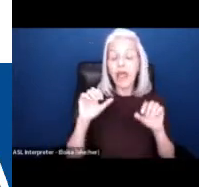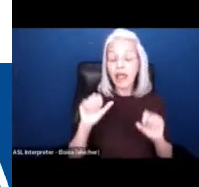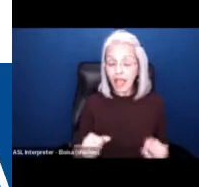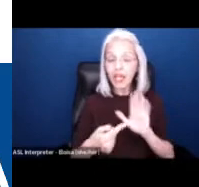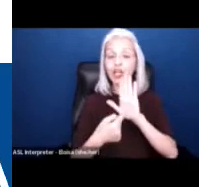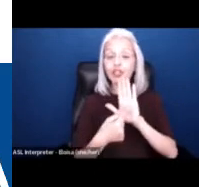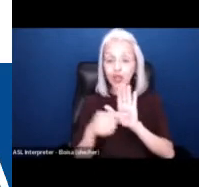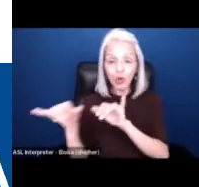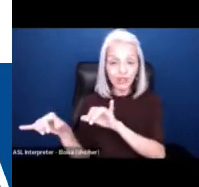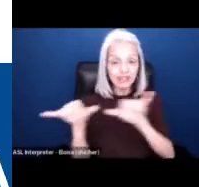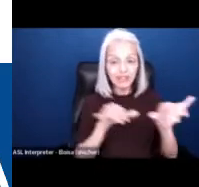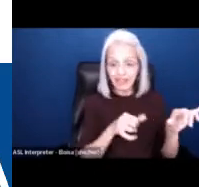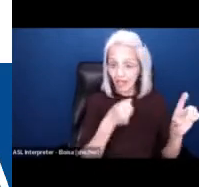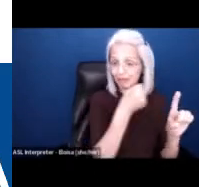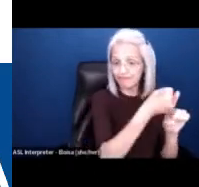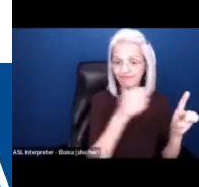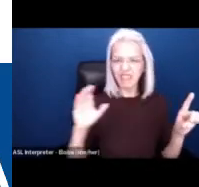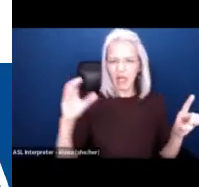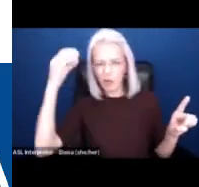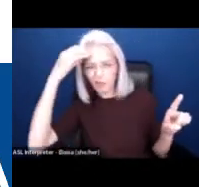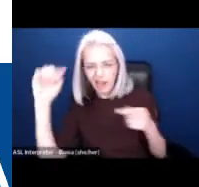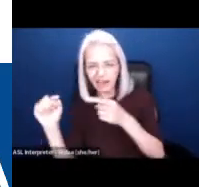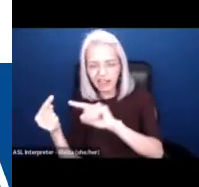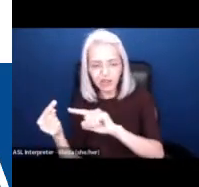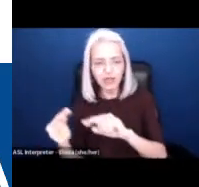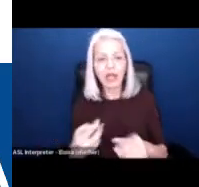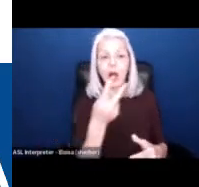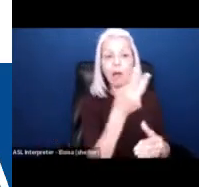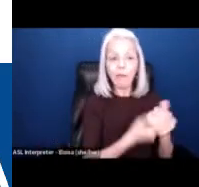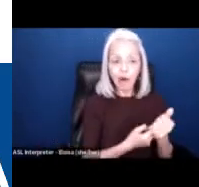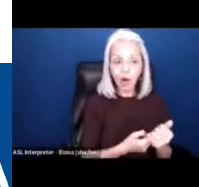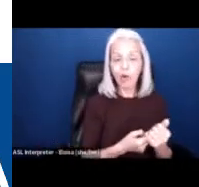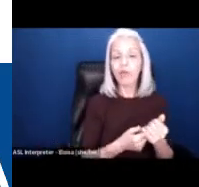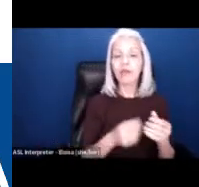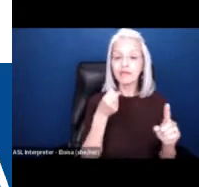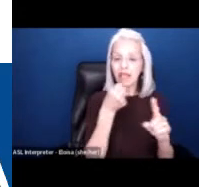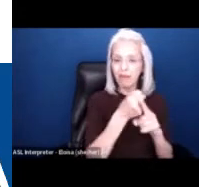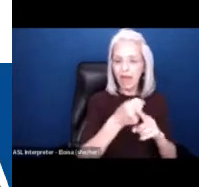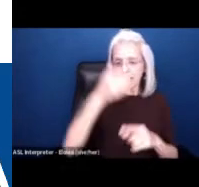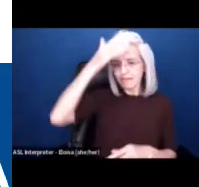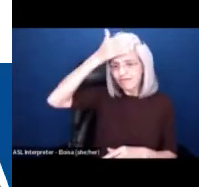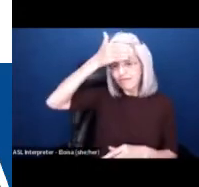injury. Both of them disproportionately affect the frontal lobes of the brain and thus what we call executive